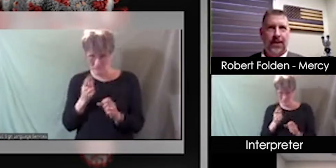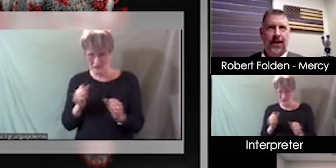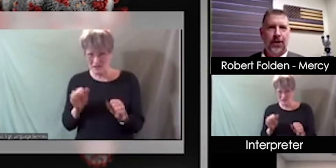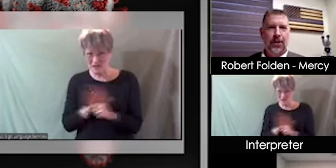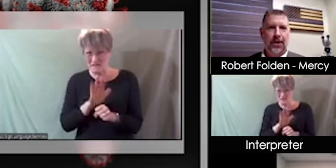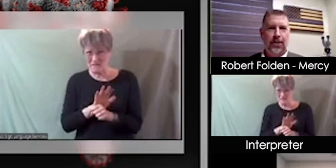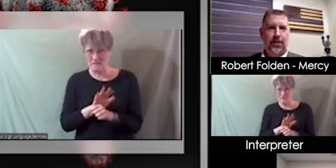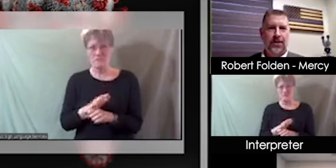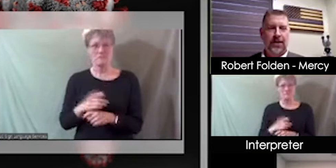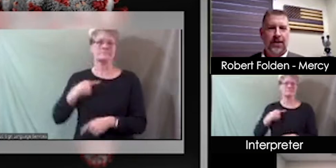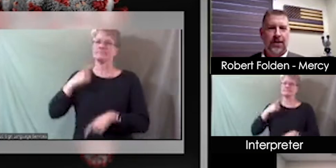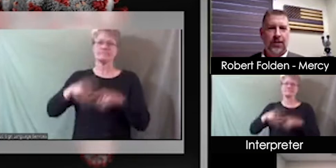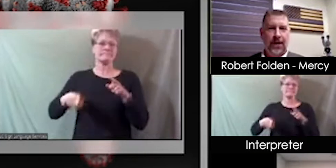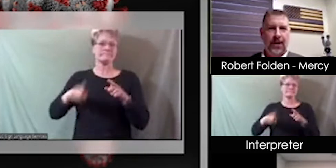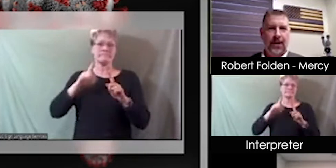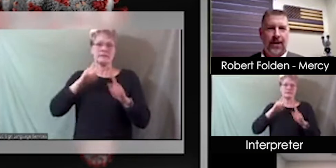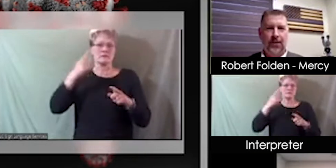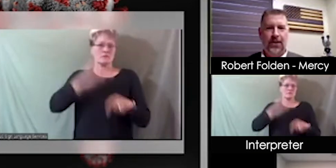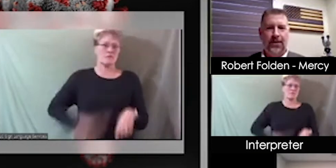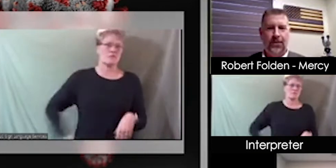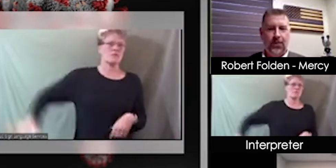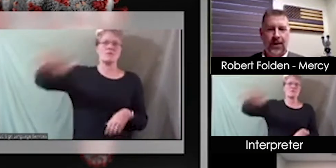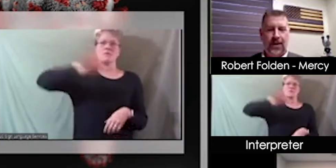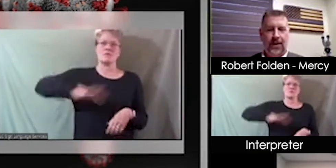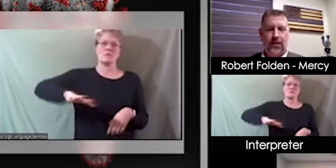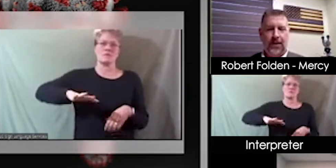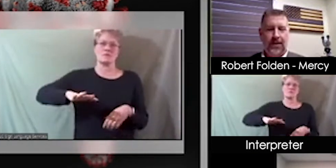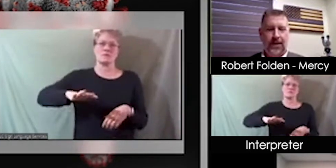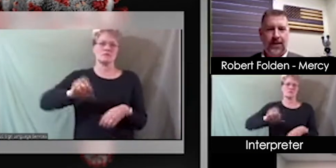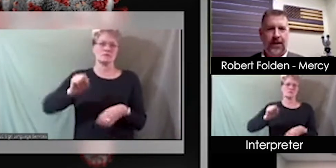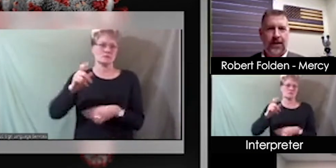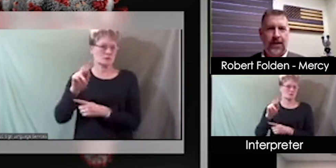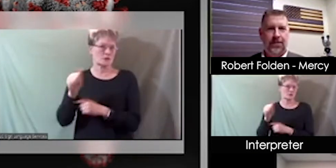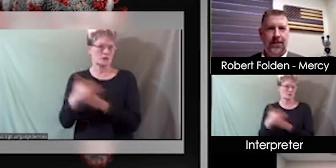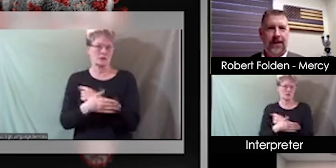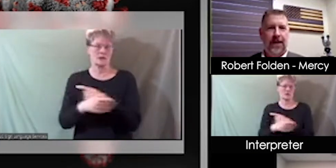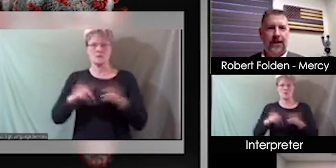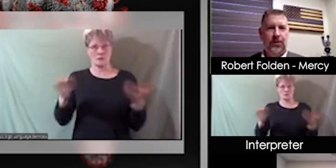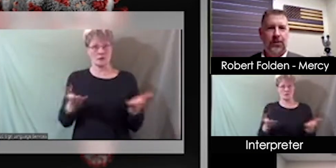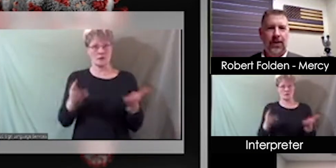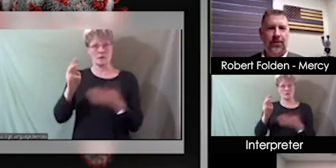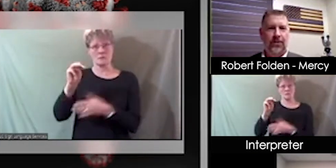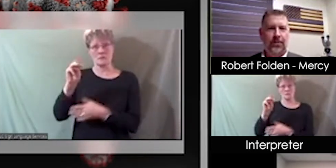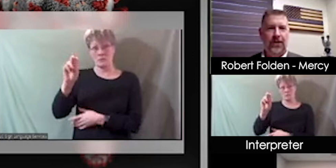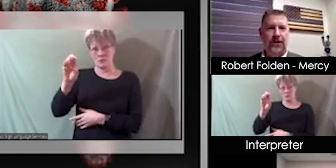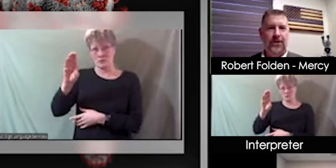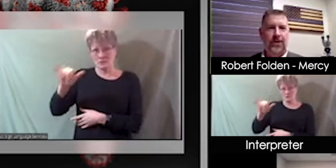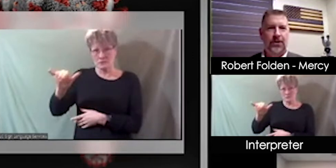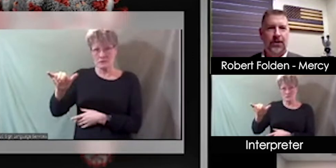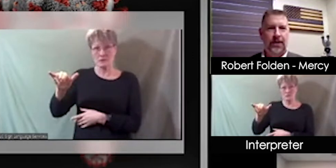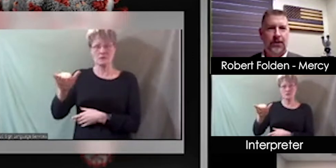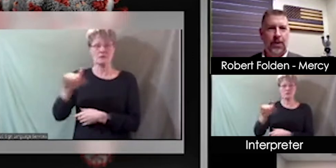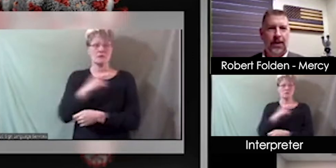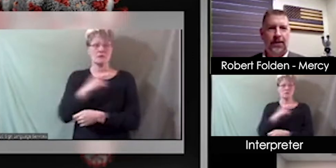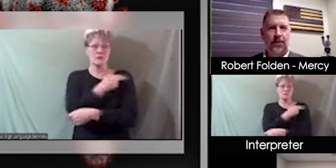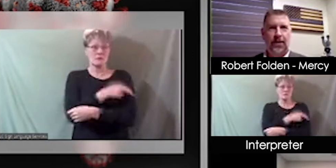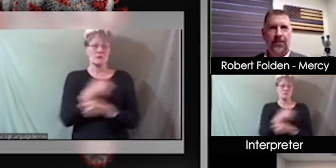I know here at Mercy Redding and I believe we we did a little update last week from Shasta Regional, as well,